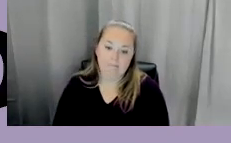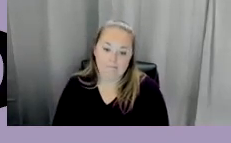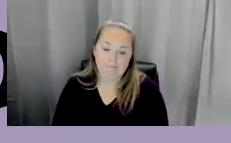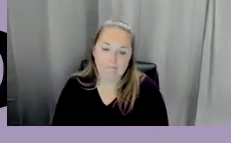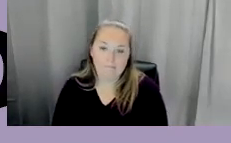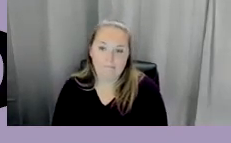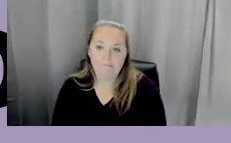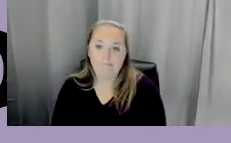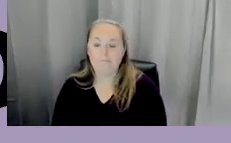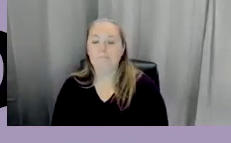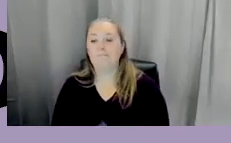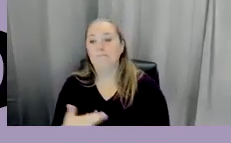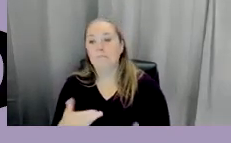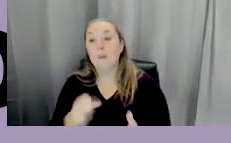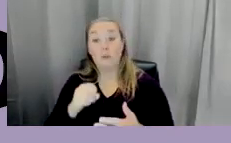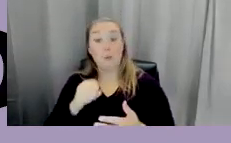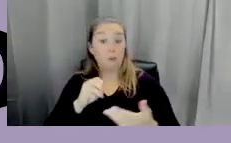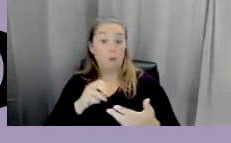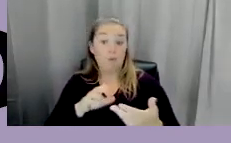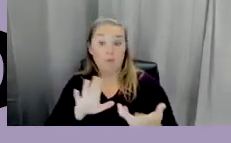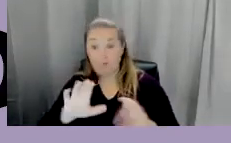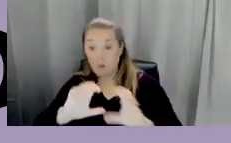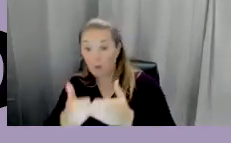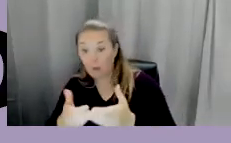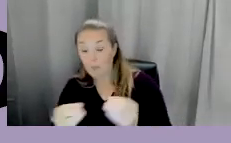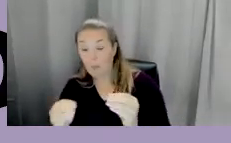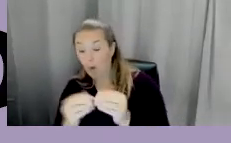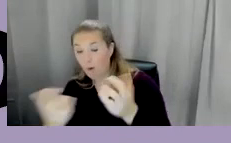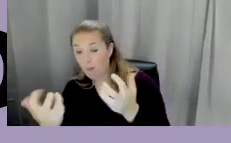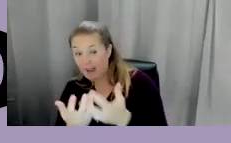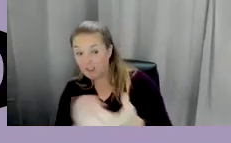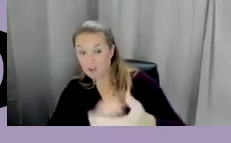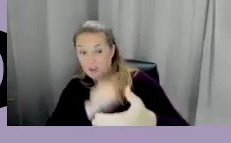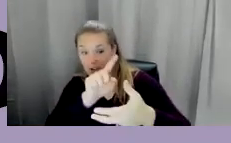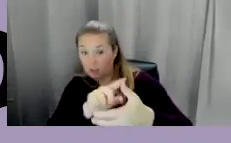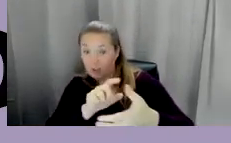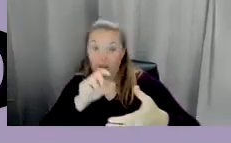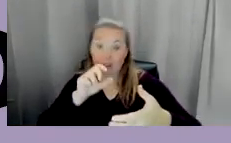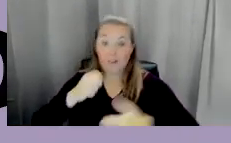THAT THEIR ASSESSMENT, ONE OF THE